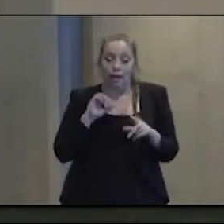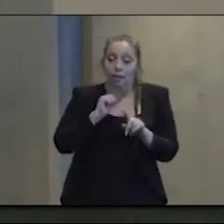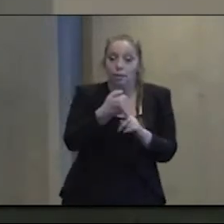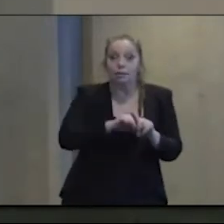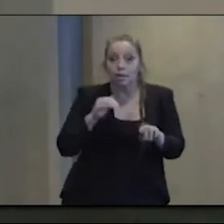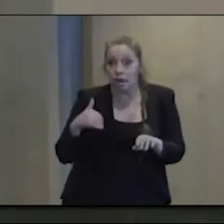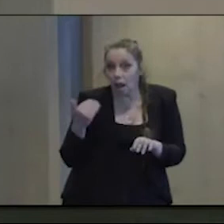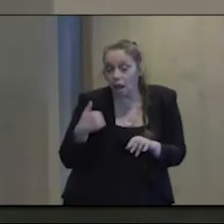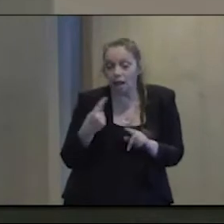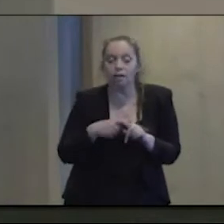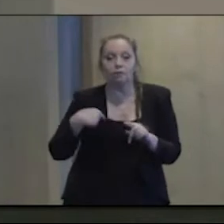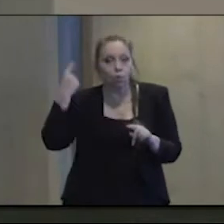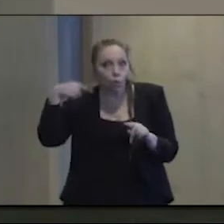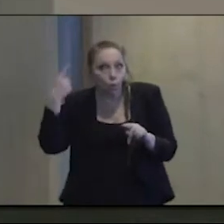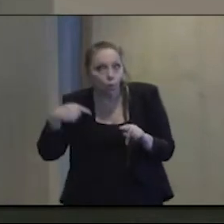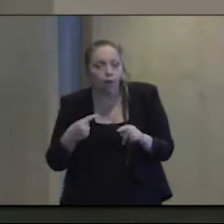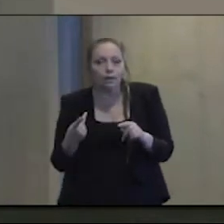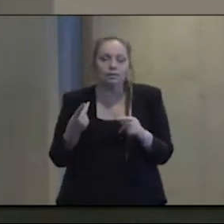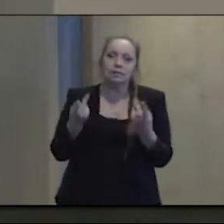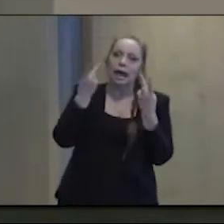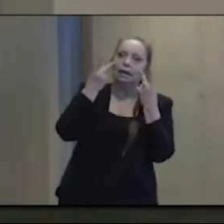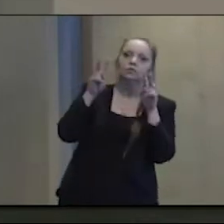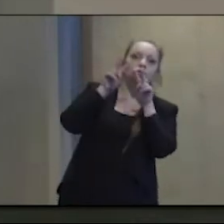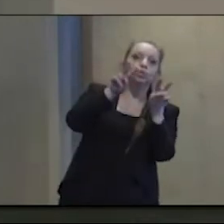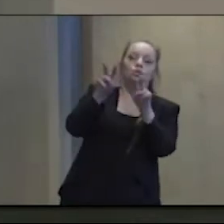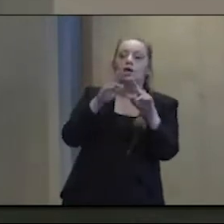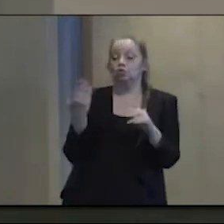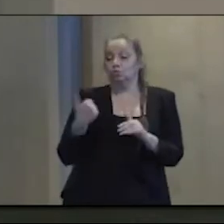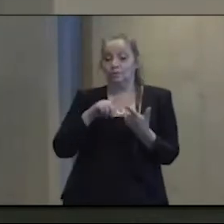about noise and visual amenity. And of course there have been recent examples in the media